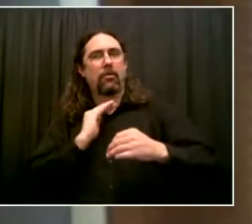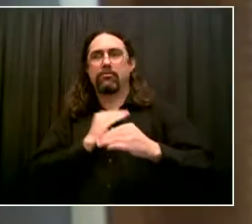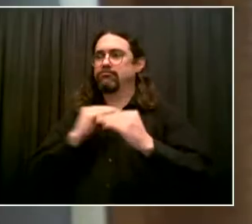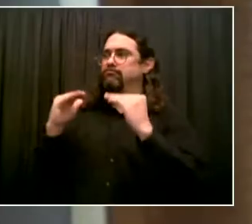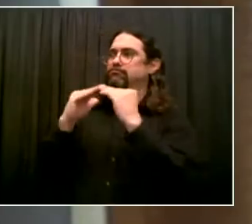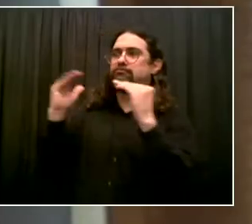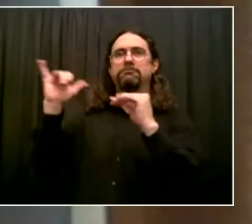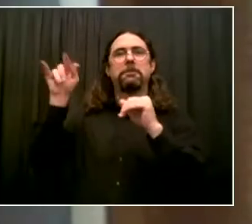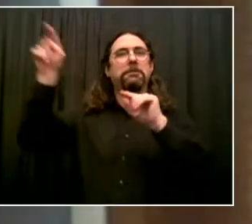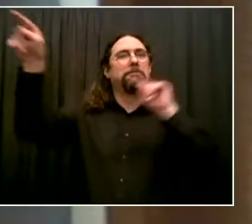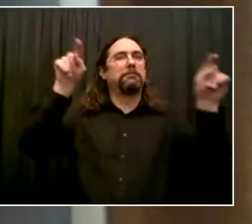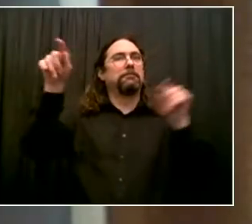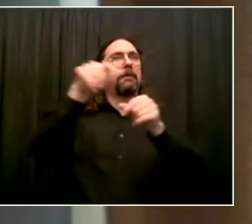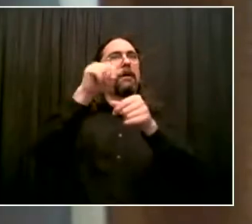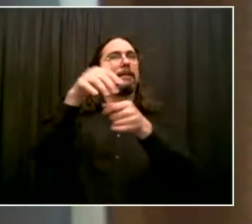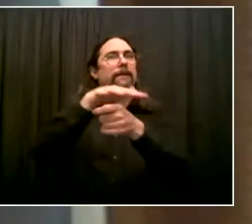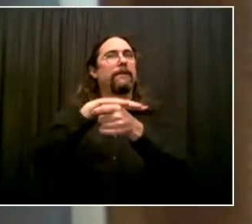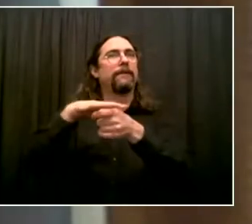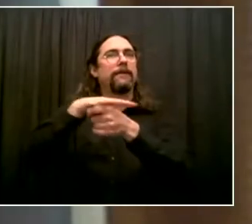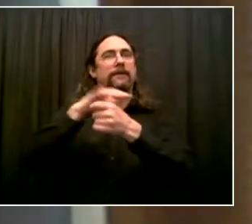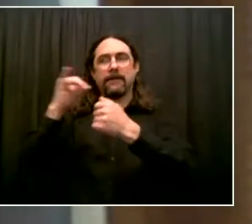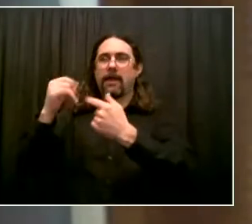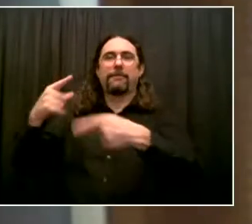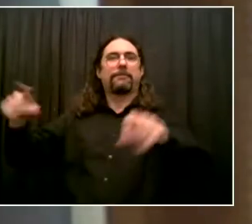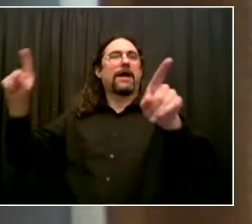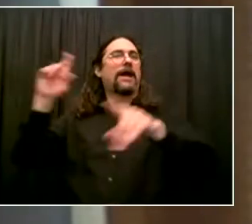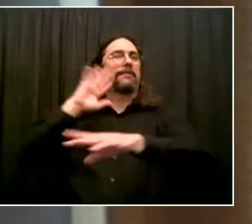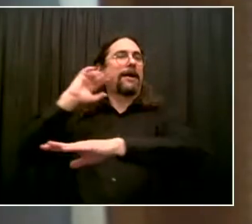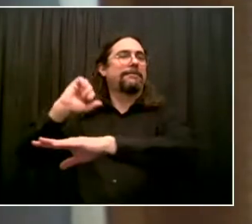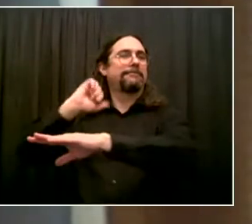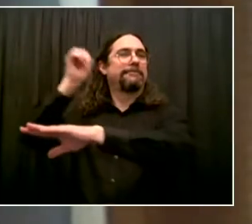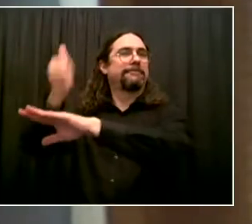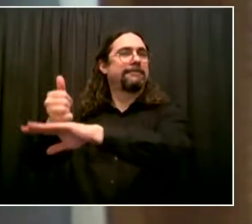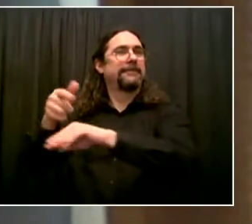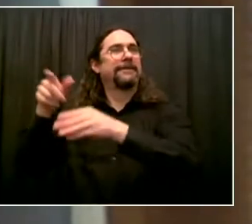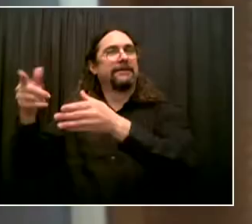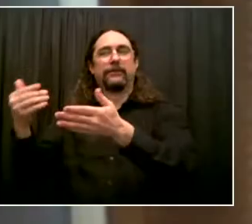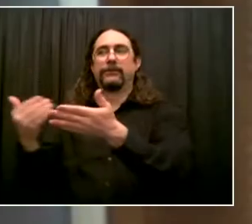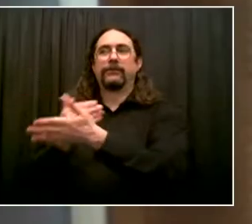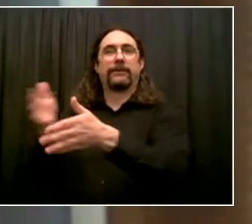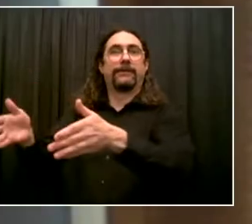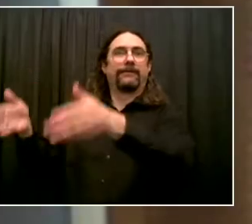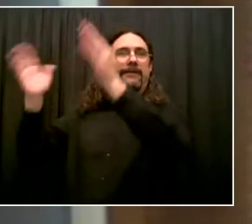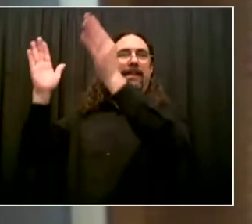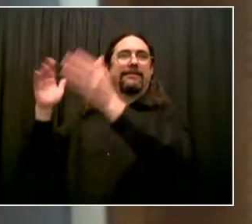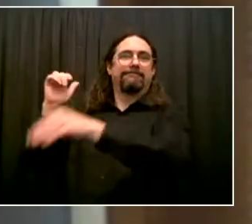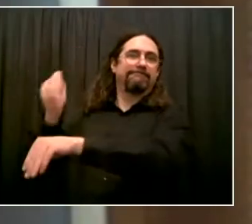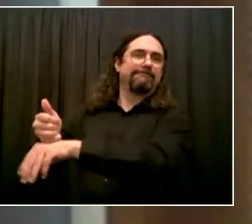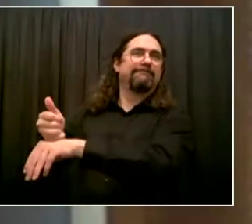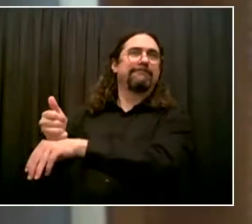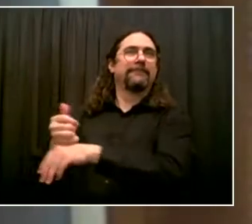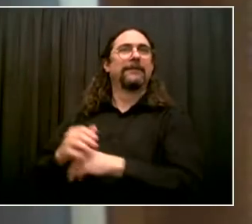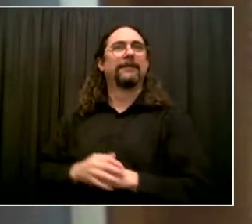EQUITY AND CITY RESOURCES AND CALLS FOR ORGANIZATION OF A NEW PRECINCT AND TODAY WE EMBARK ON